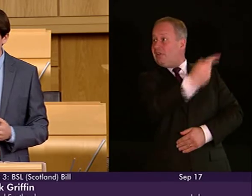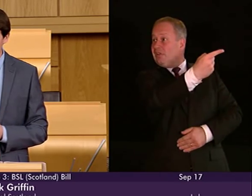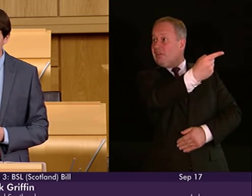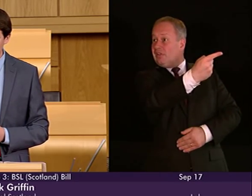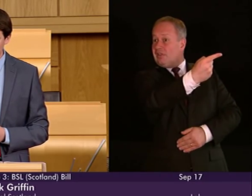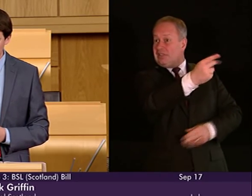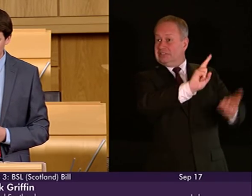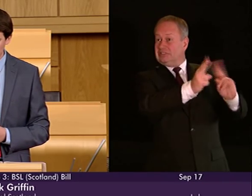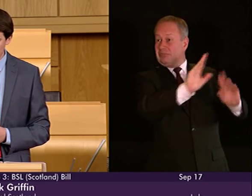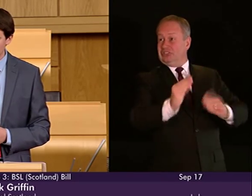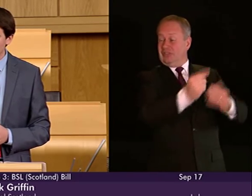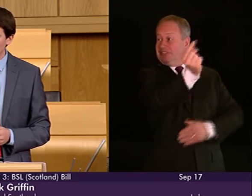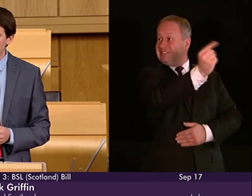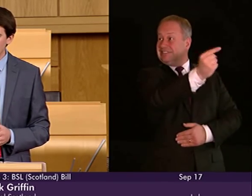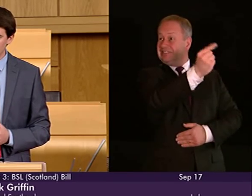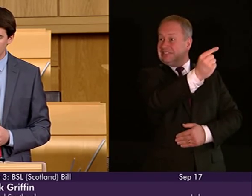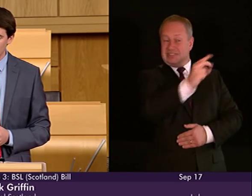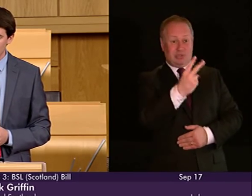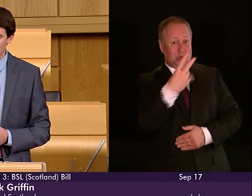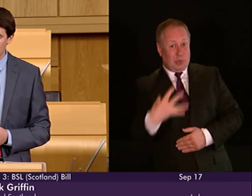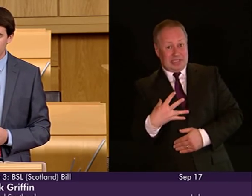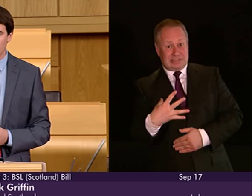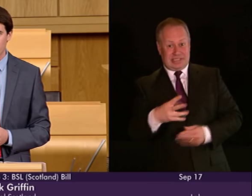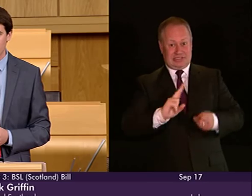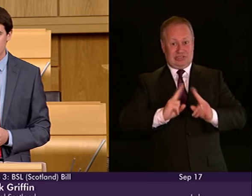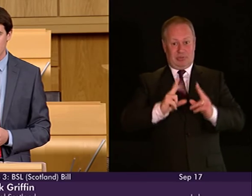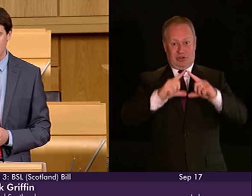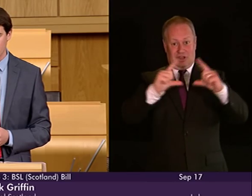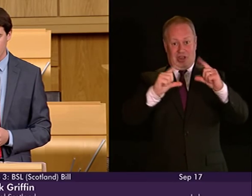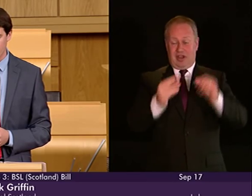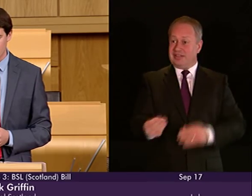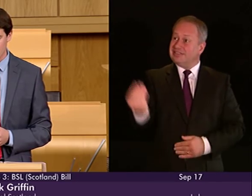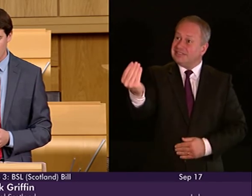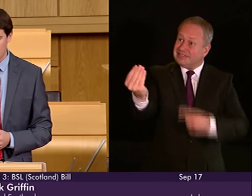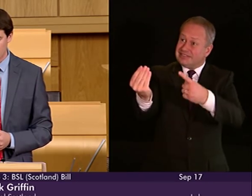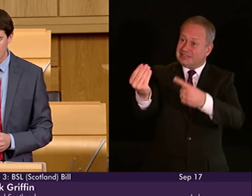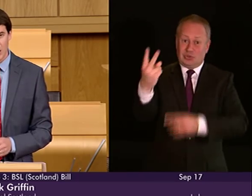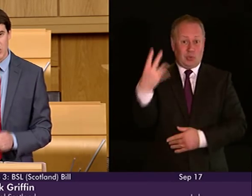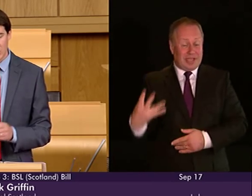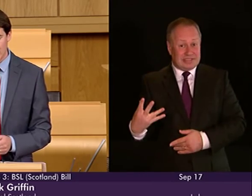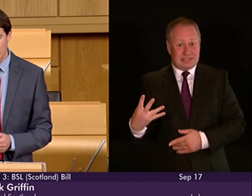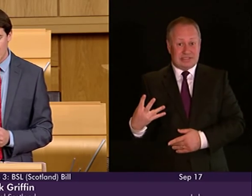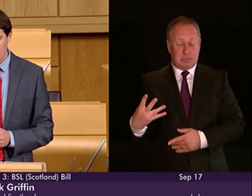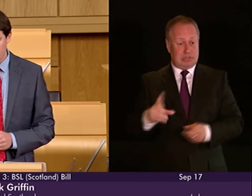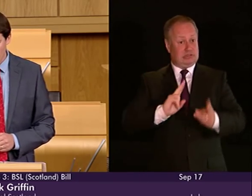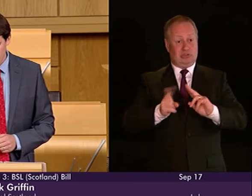for interpreter services and twice handing staff a BSL interpreter’s card. It was clear from the